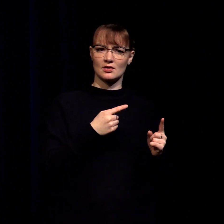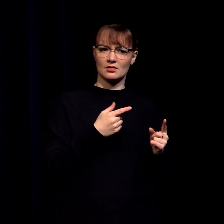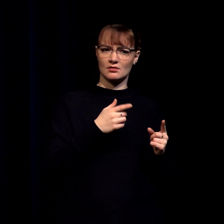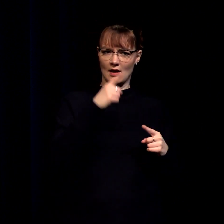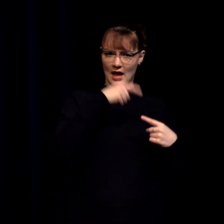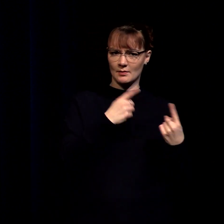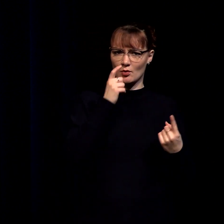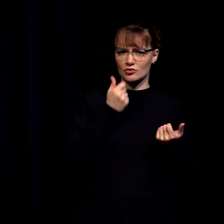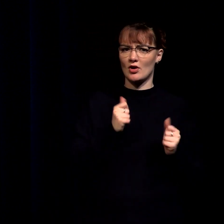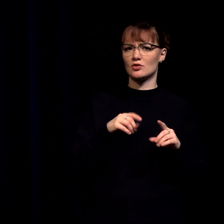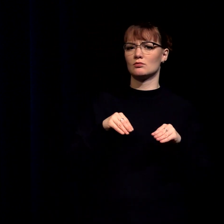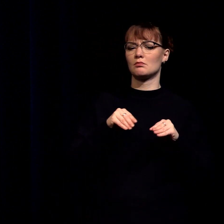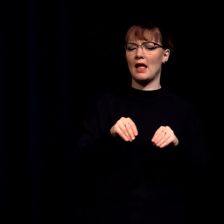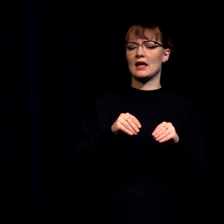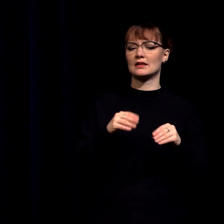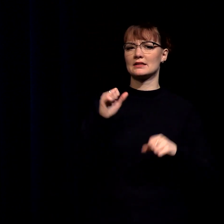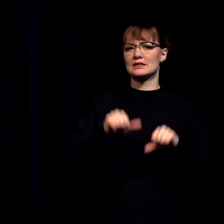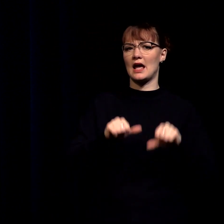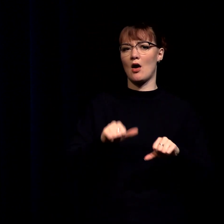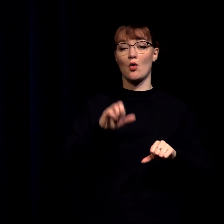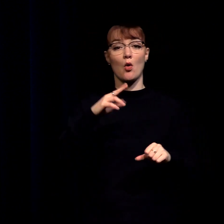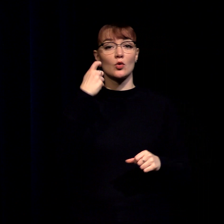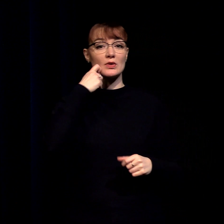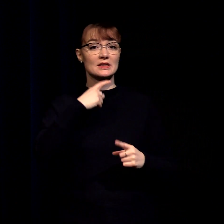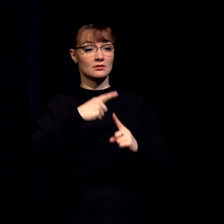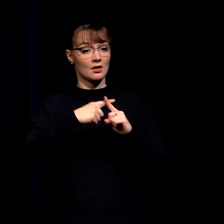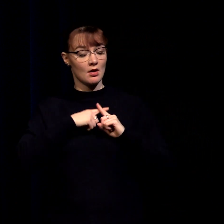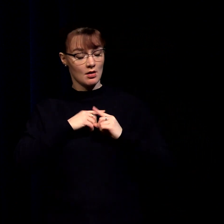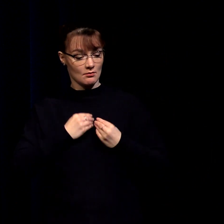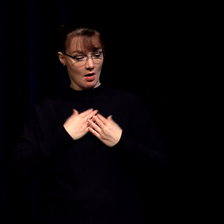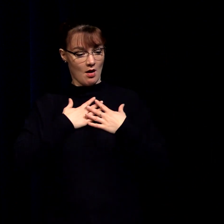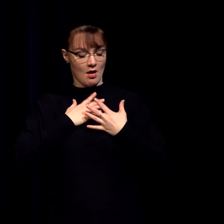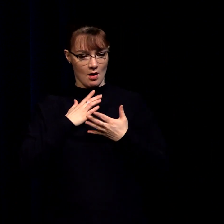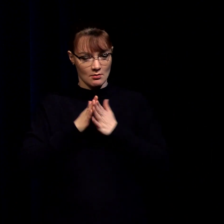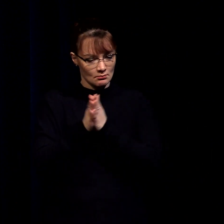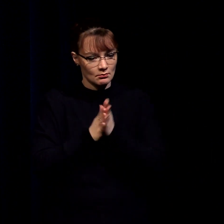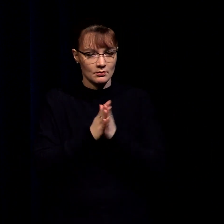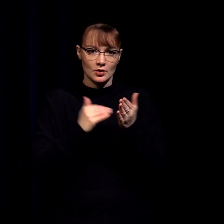inner revival or renewal recently, he will enemy's going to lie to you. And he's going to tell you that is simply an